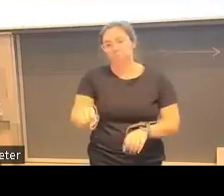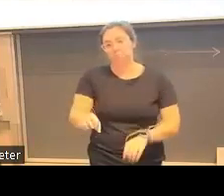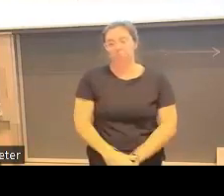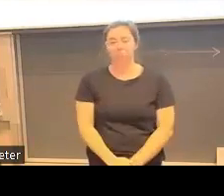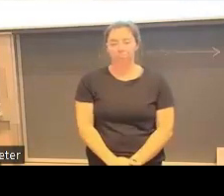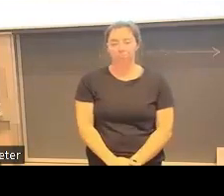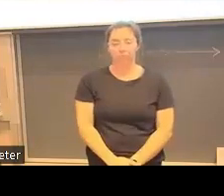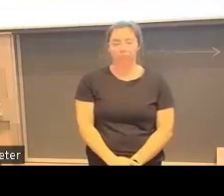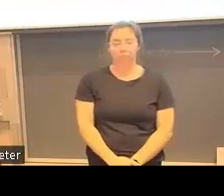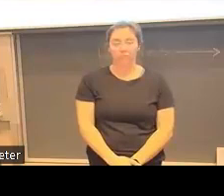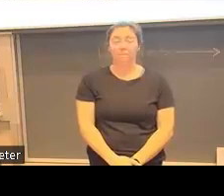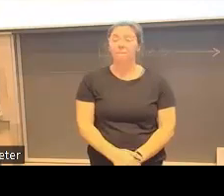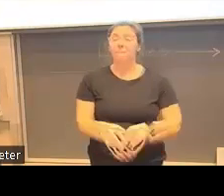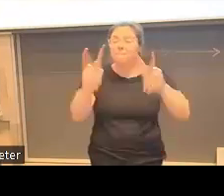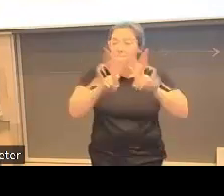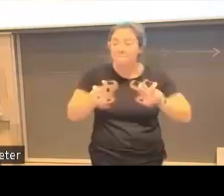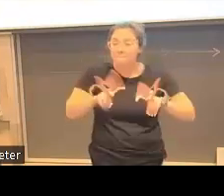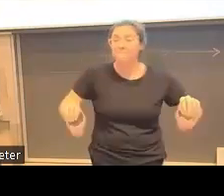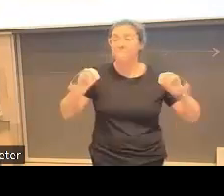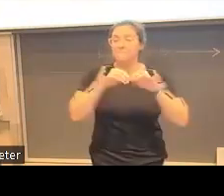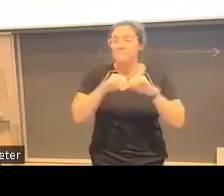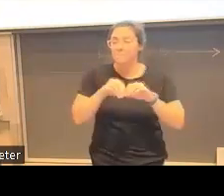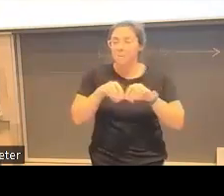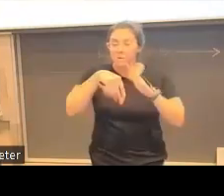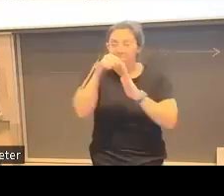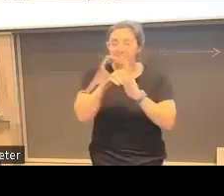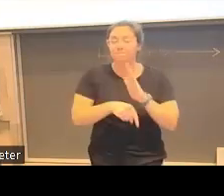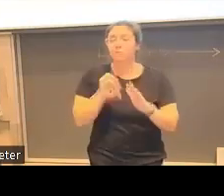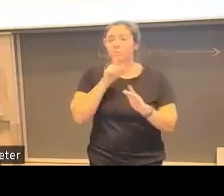at these behaviors more closely you'll see that there are statistically significant findings